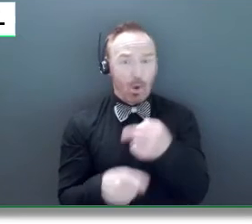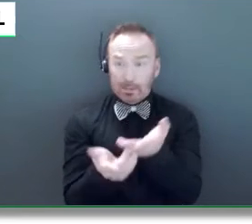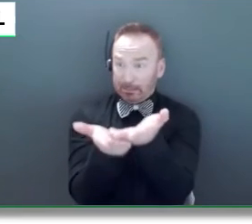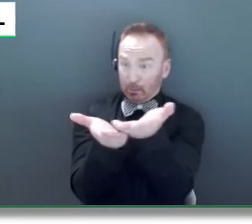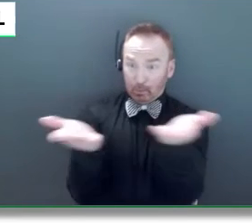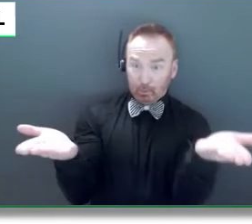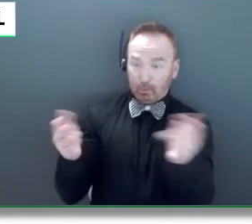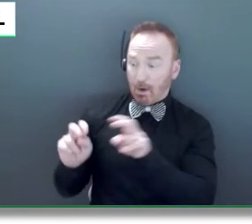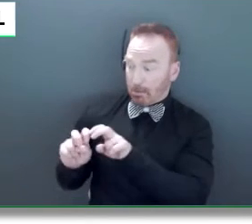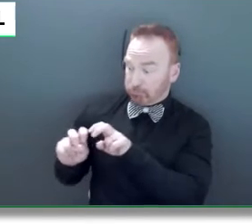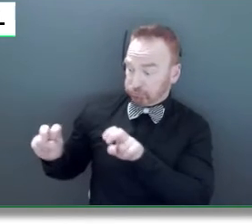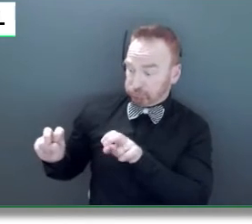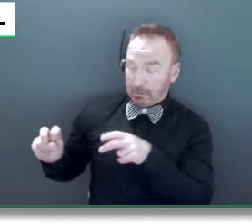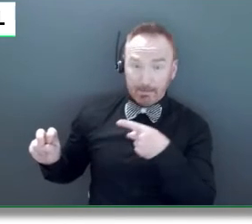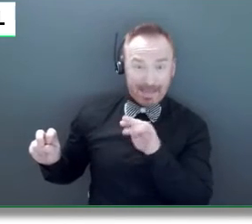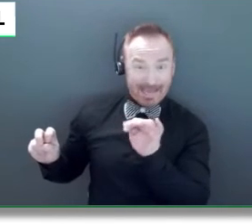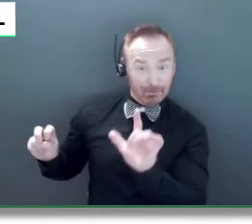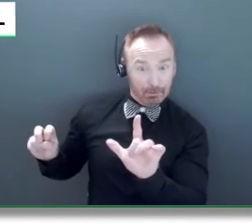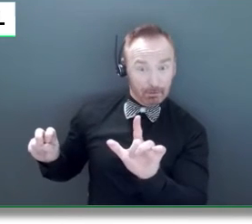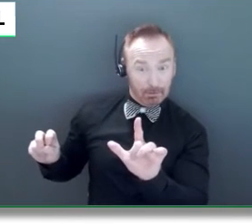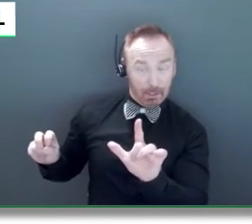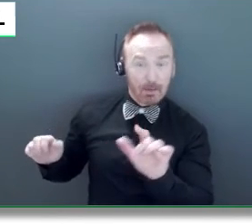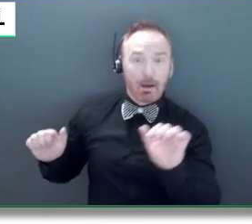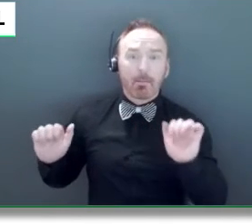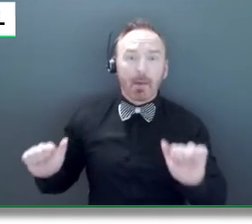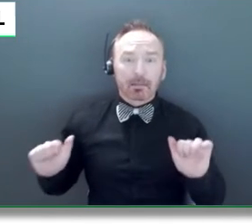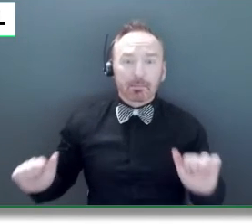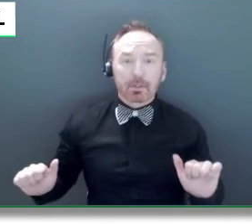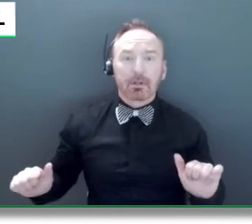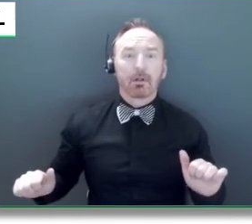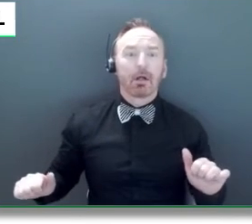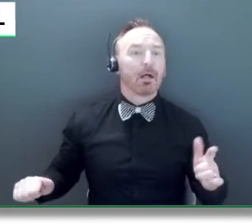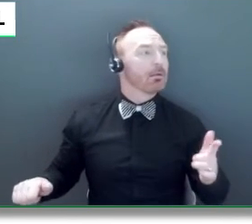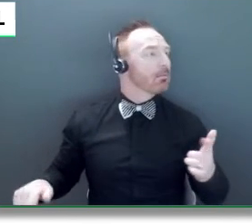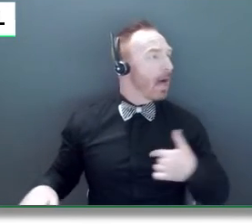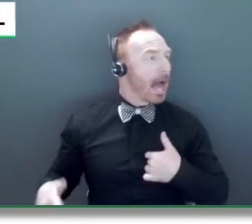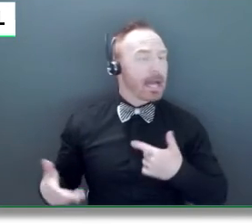solutions like open up uh. Whether it's competitions, engagements, engaging